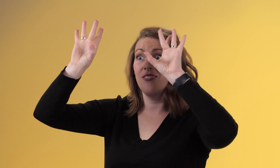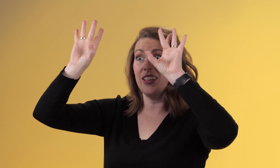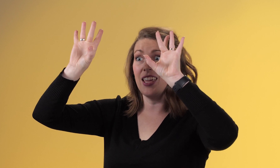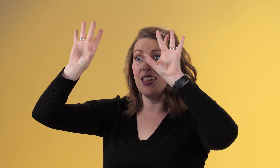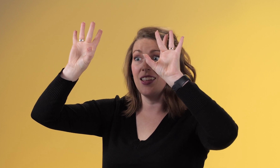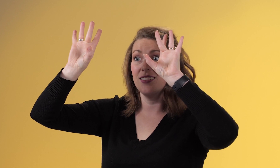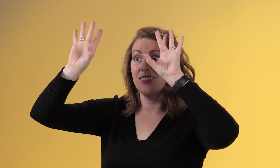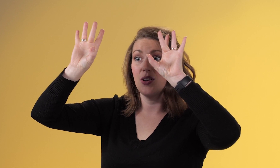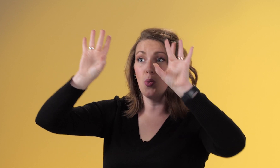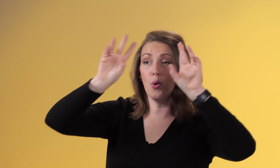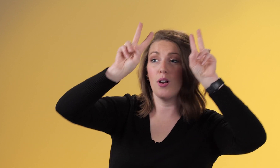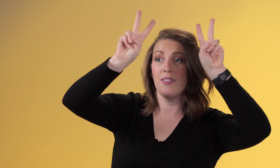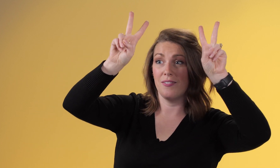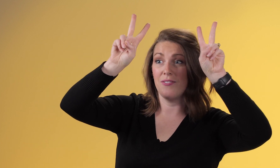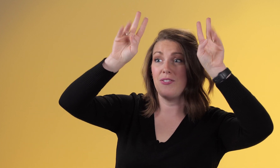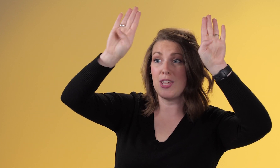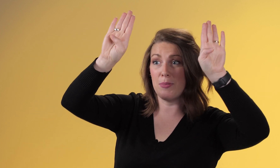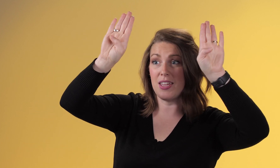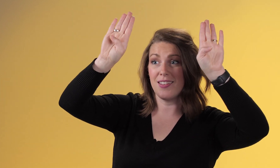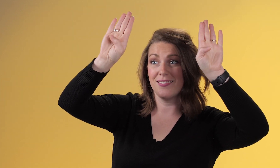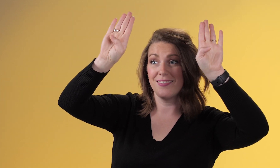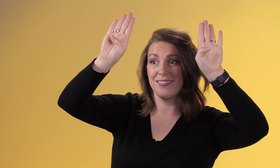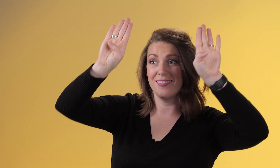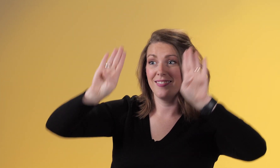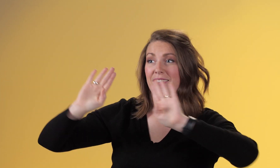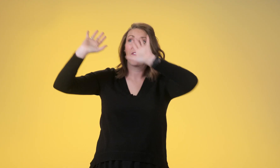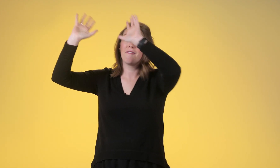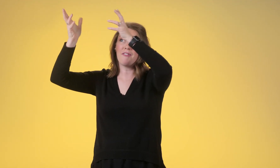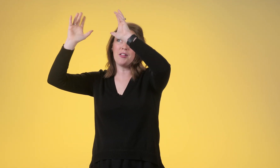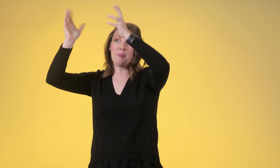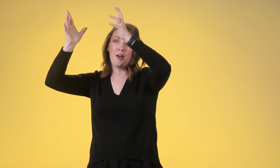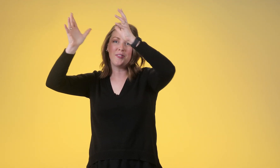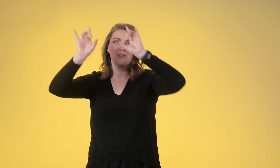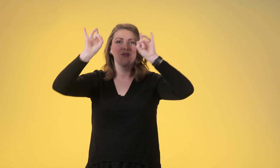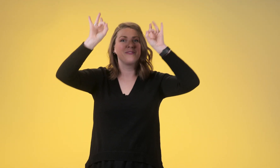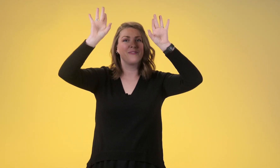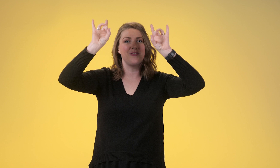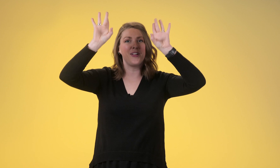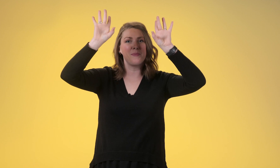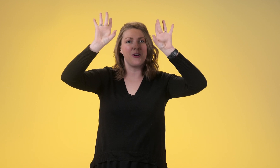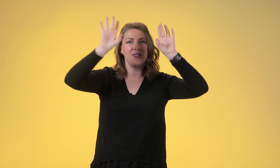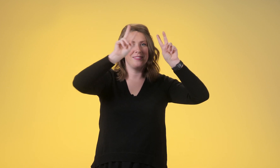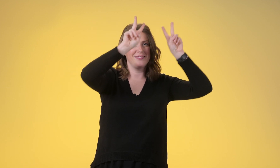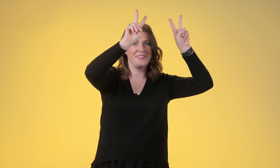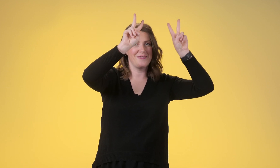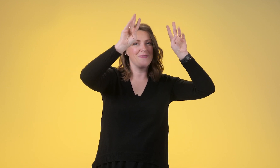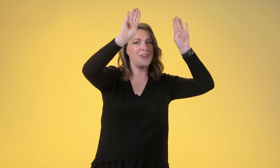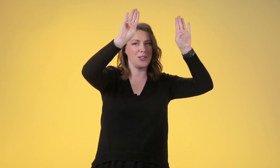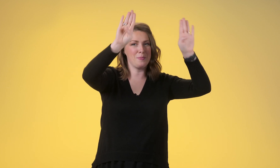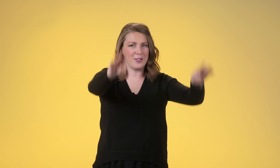flicking it, or V-B. VOLLEYBALL, VOLLEYBALL, VOLLEYBALL